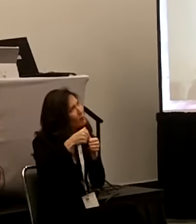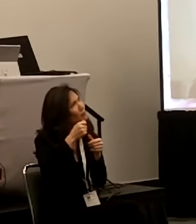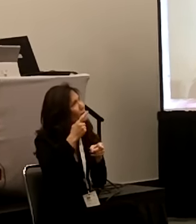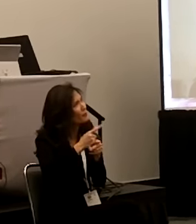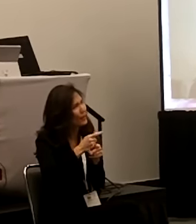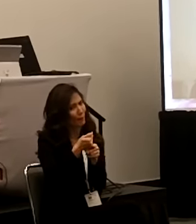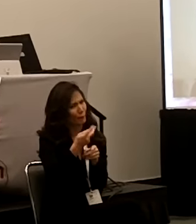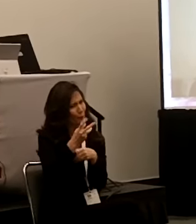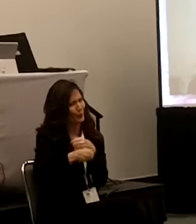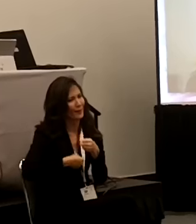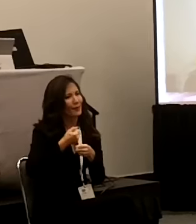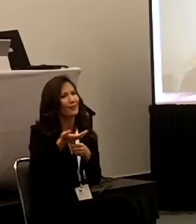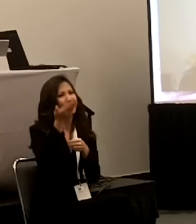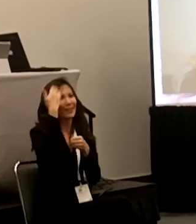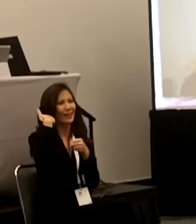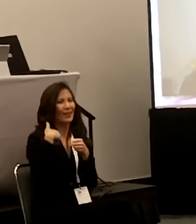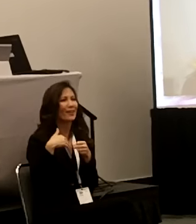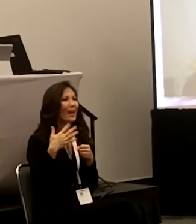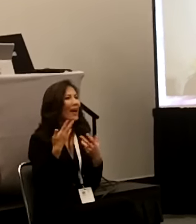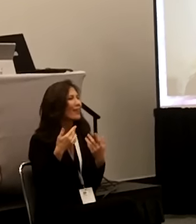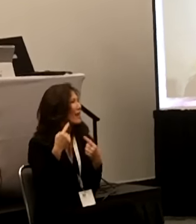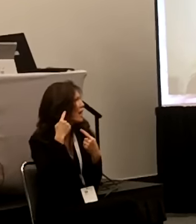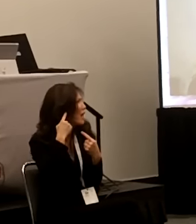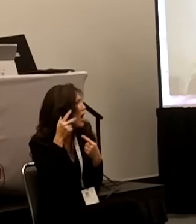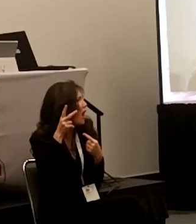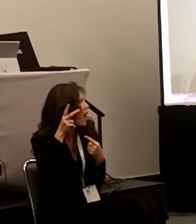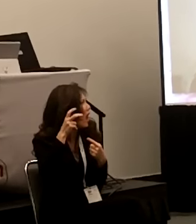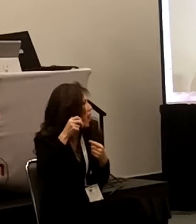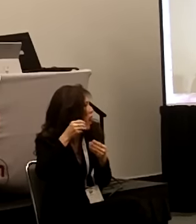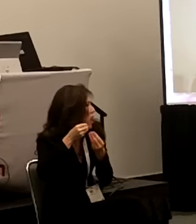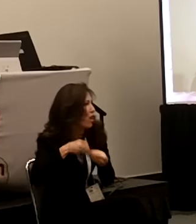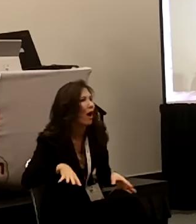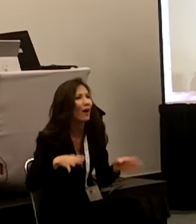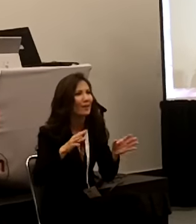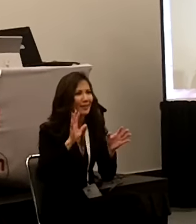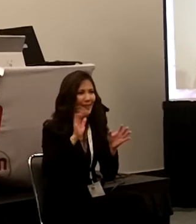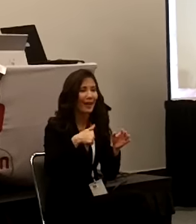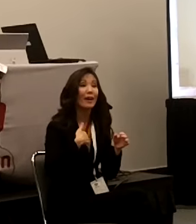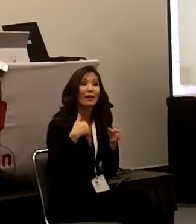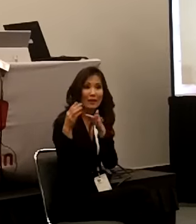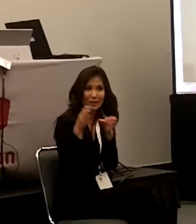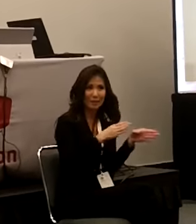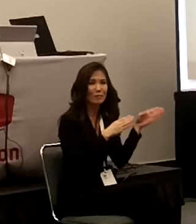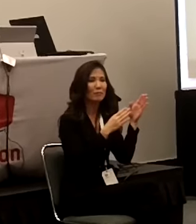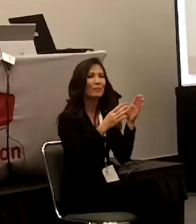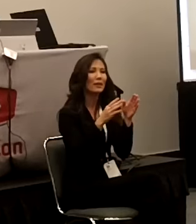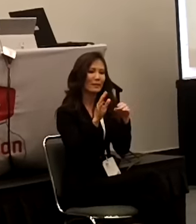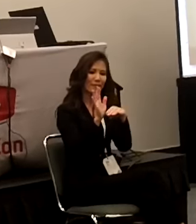And then, she loses her hearing in one of her ears. I planned to make a video about it and then I did it,